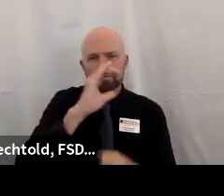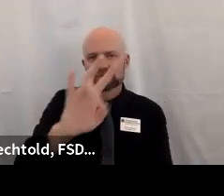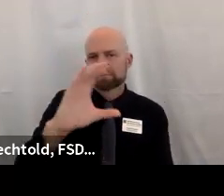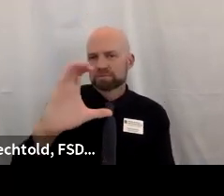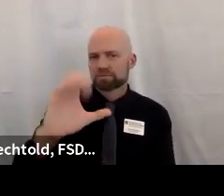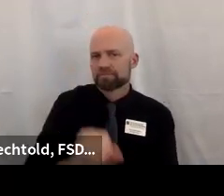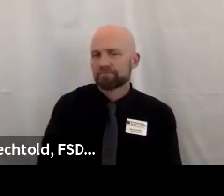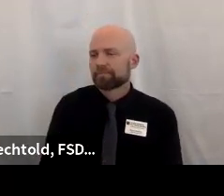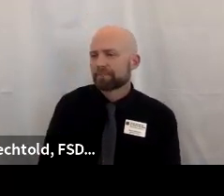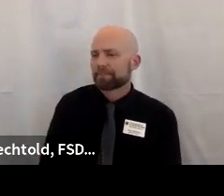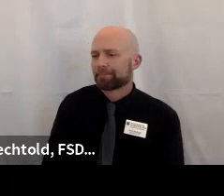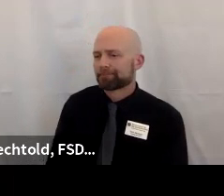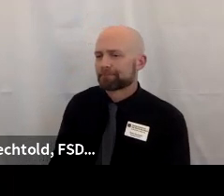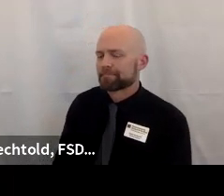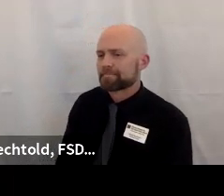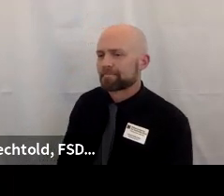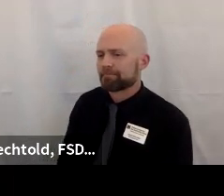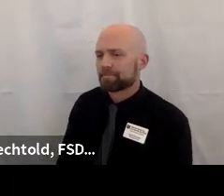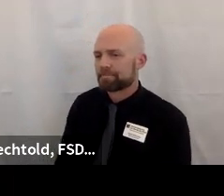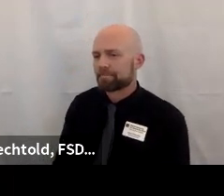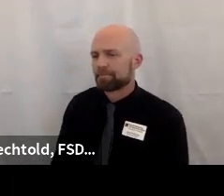Remember, look for the 7 Cs as you watch.